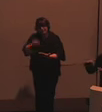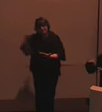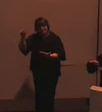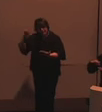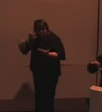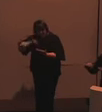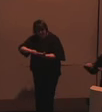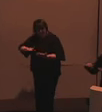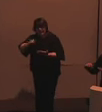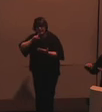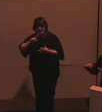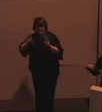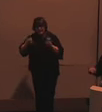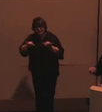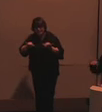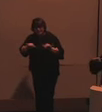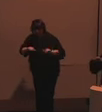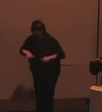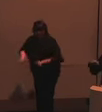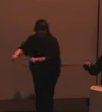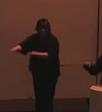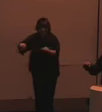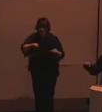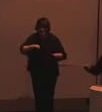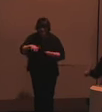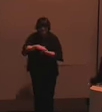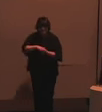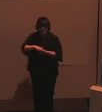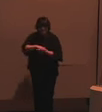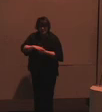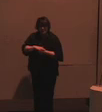Nothing is the extreme architecture.